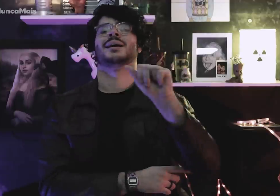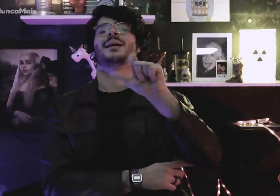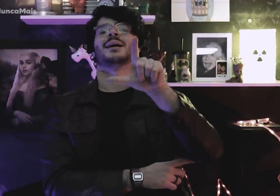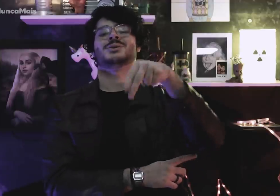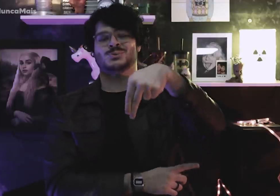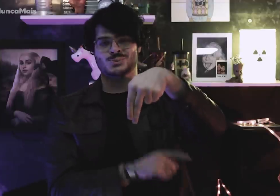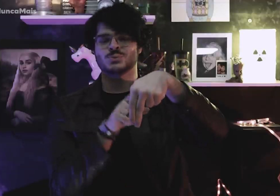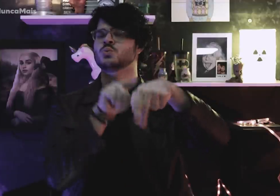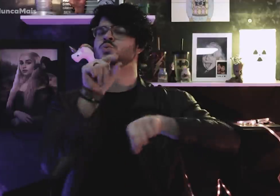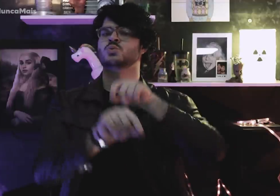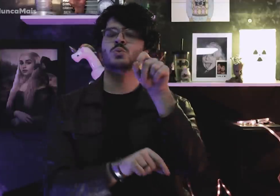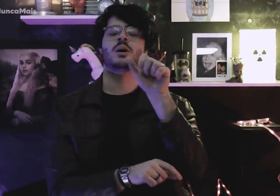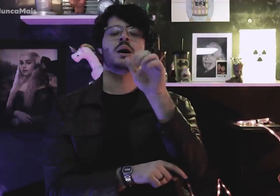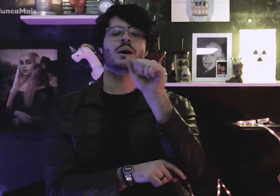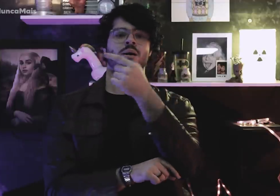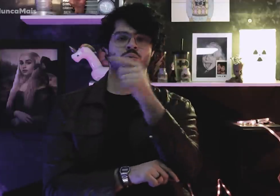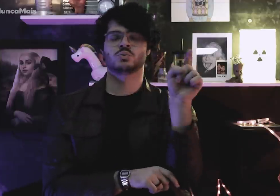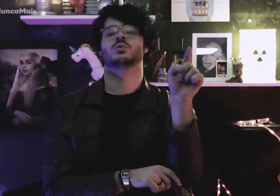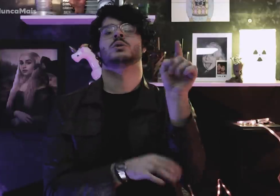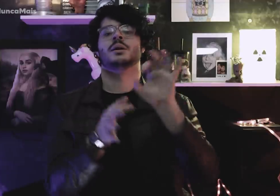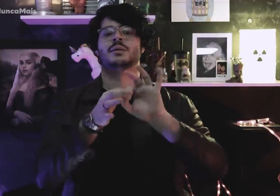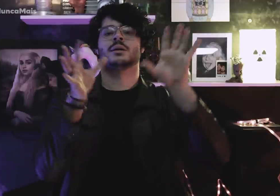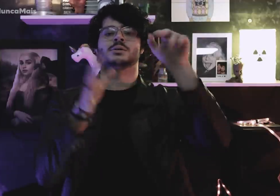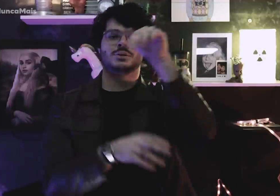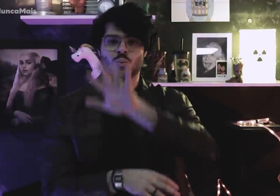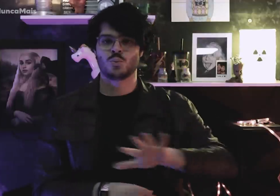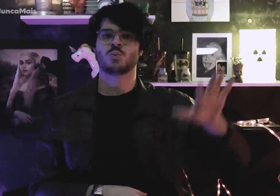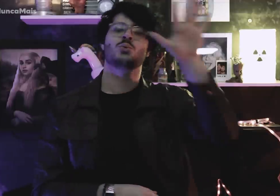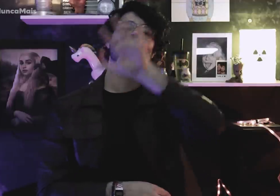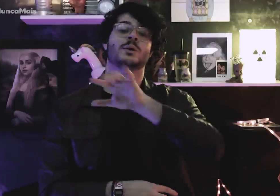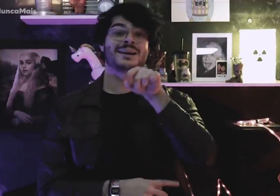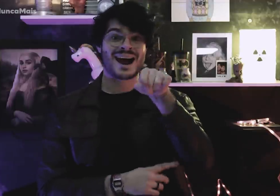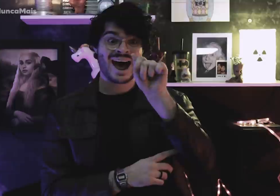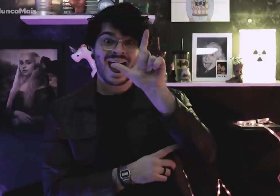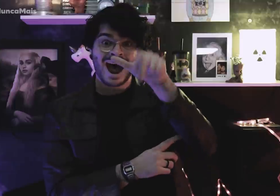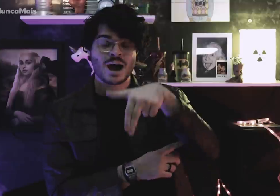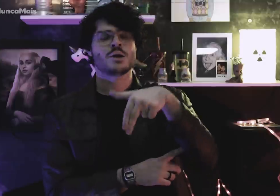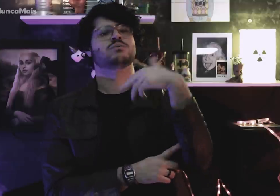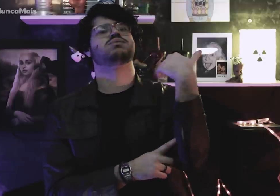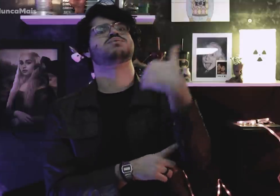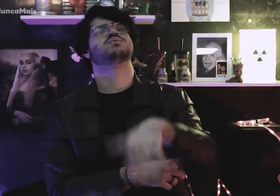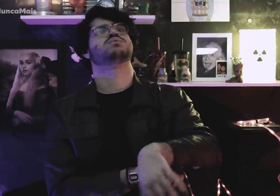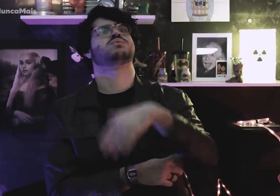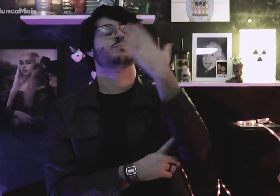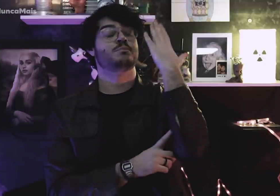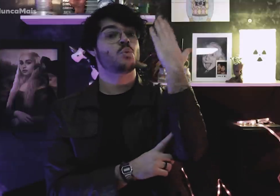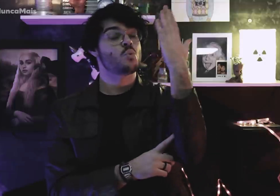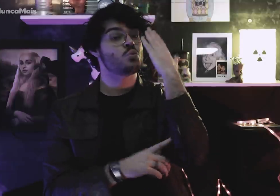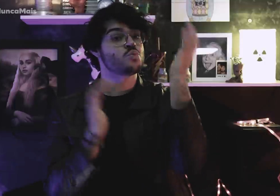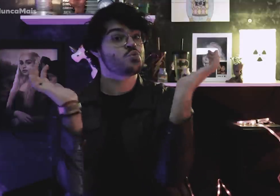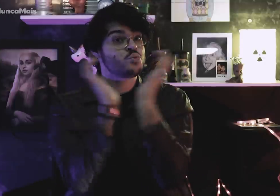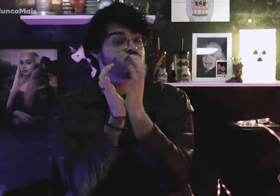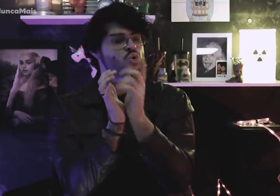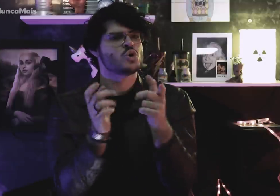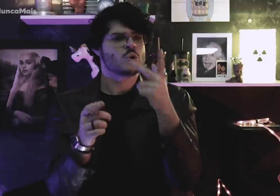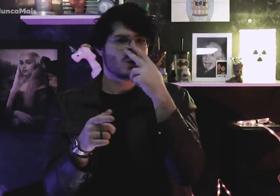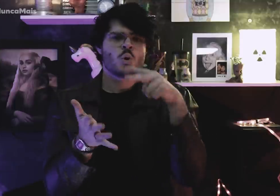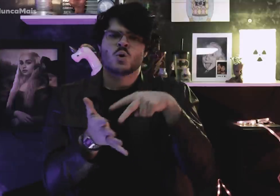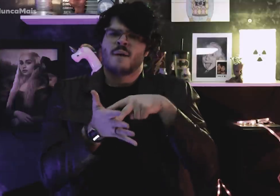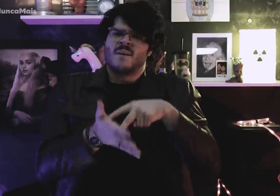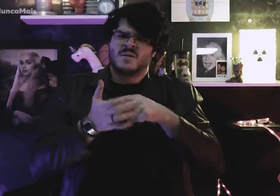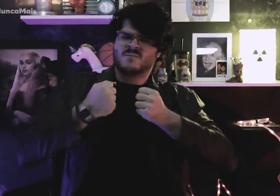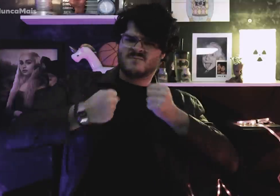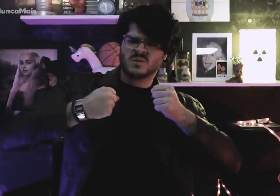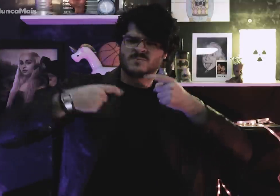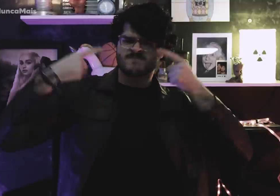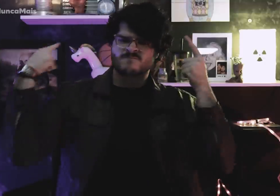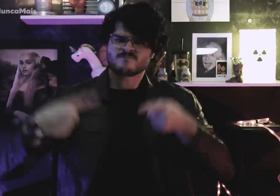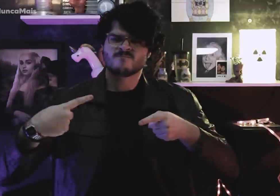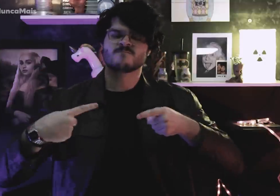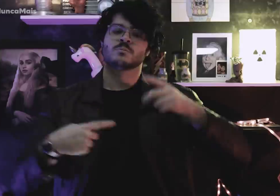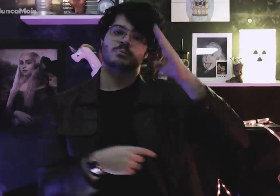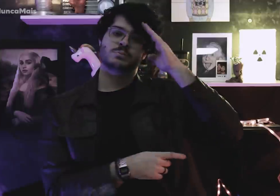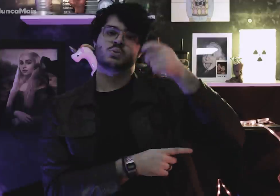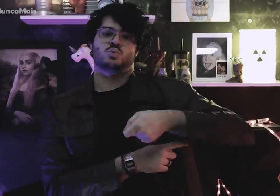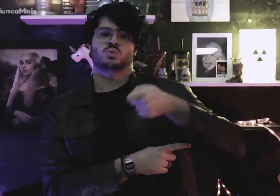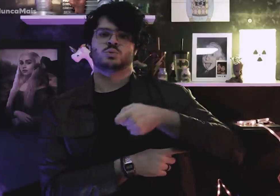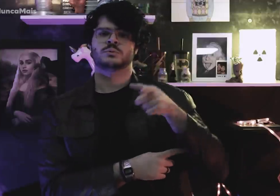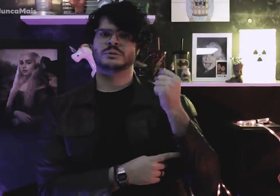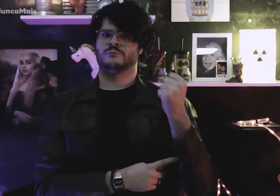National Liberation Action (ALN), became the most known armed resistance against the military dictatorship,